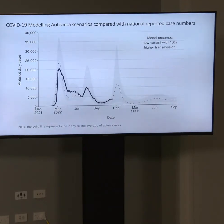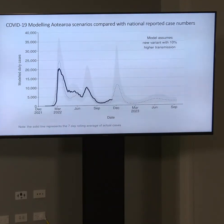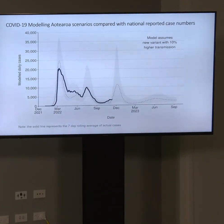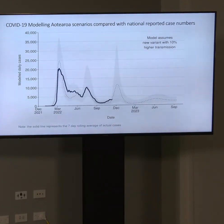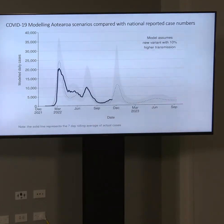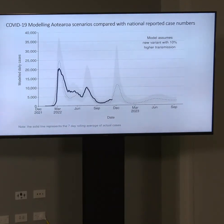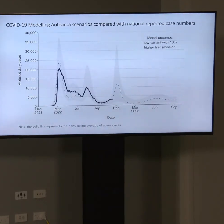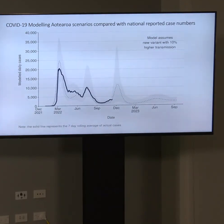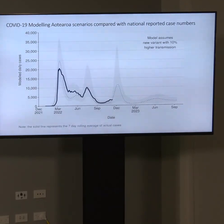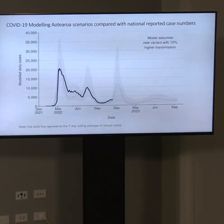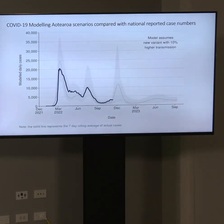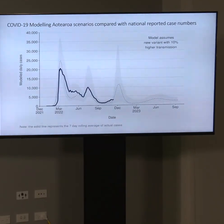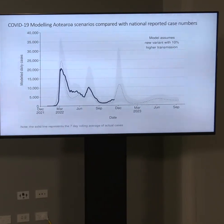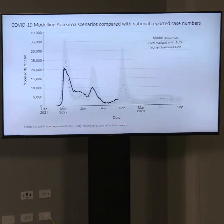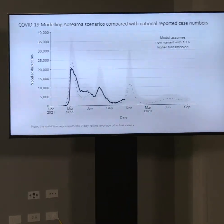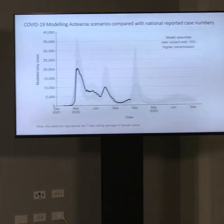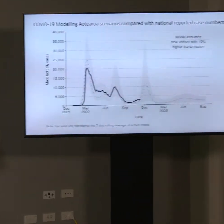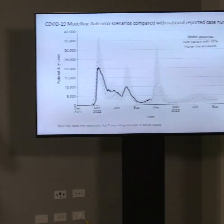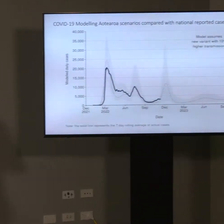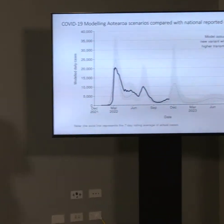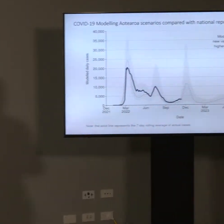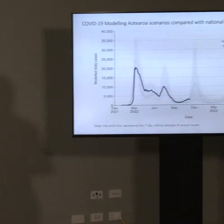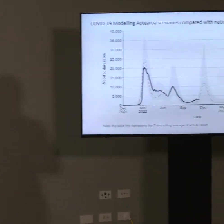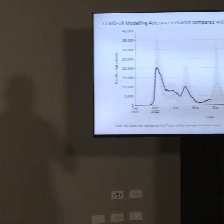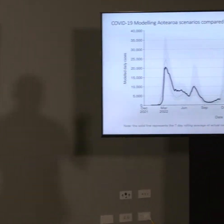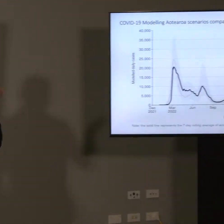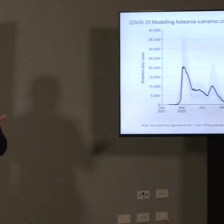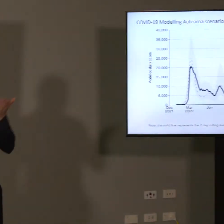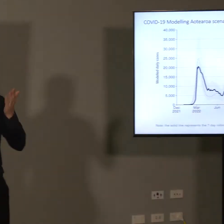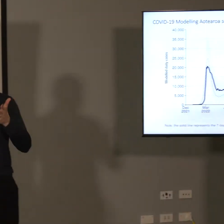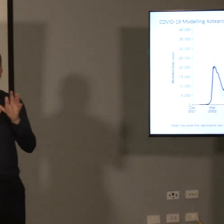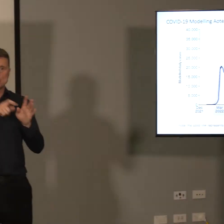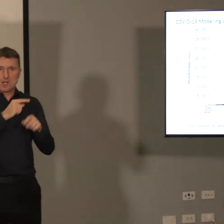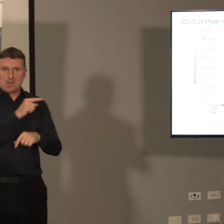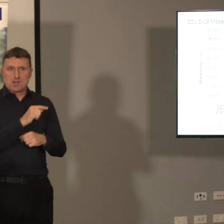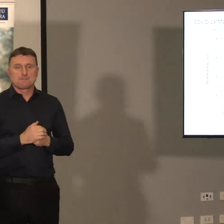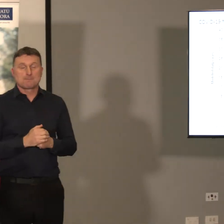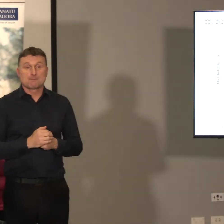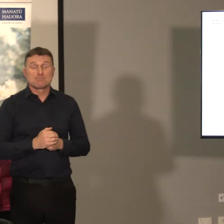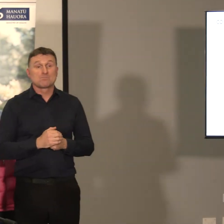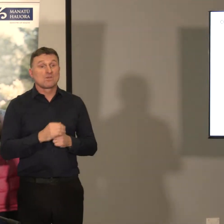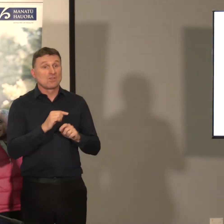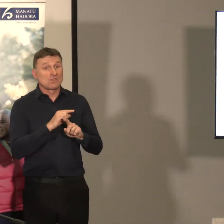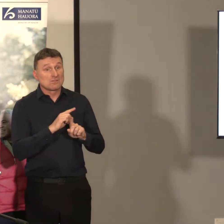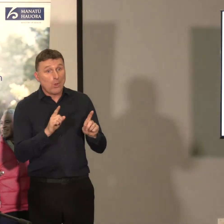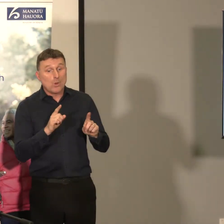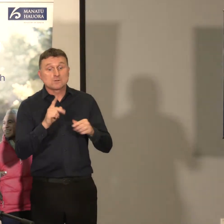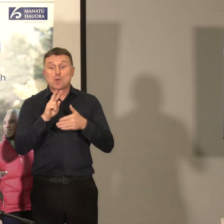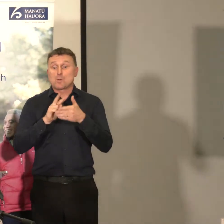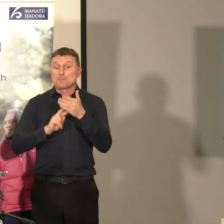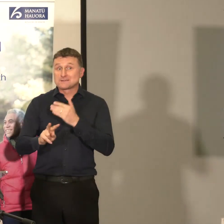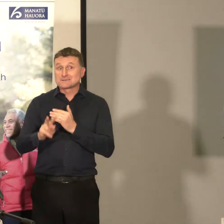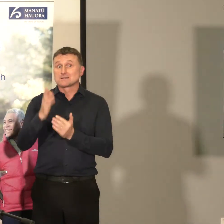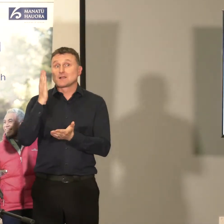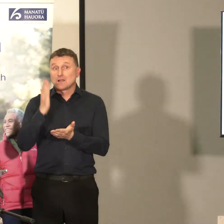per day, slightly higher than the midwinter July peak, while COVID-19 debts could peak had a similar -- deaths could peak